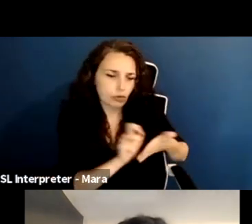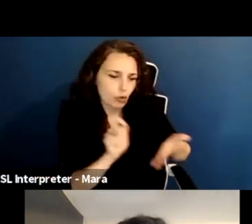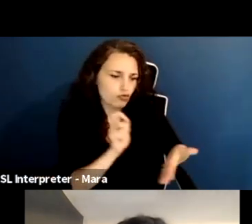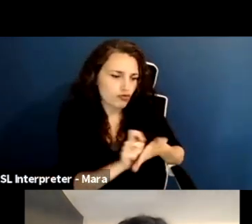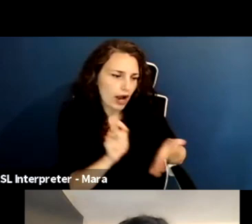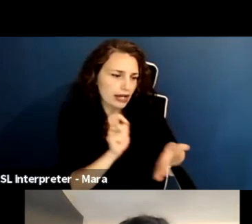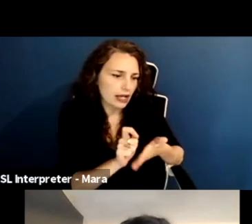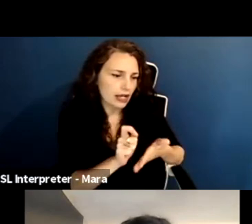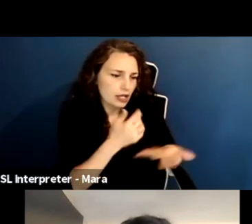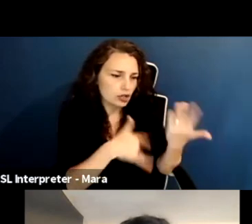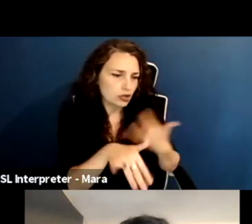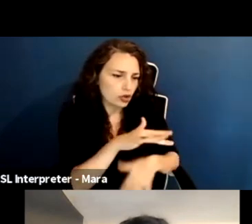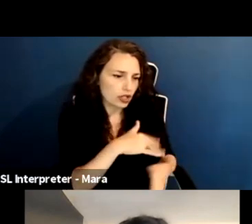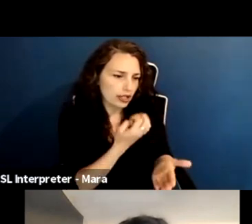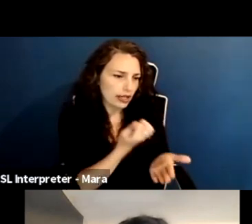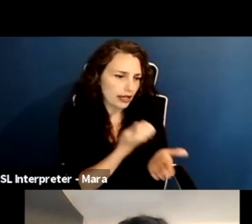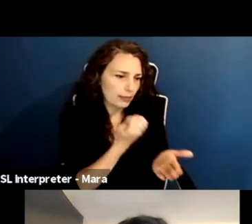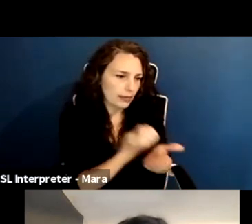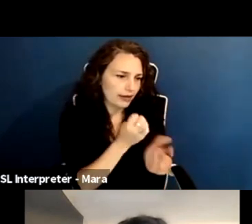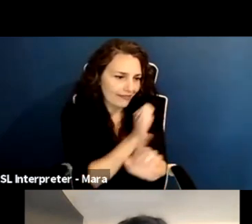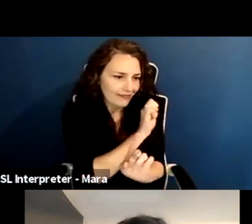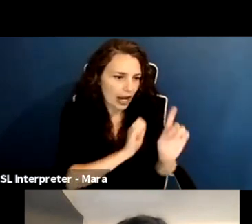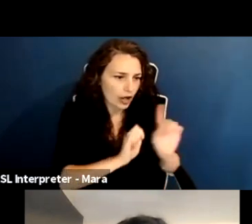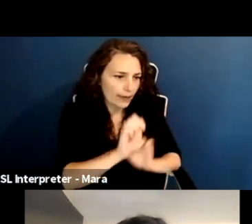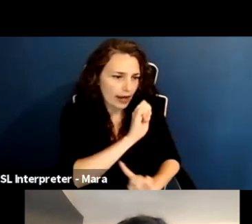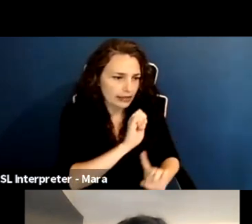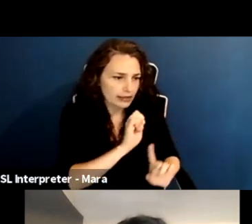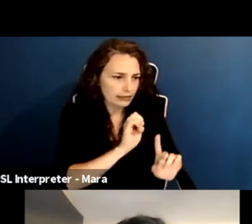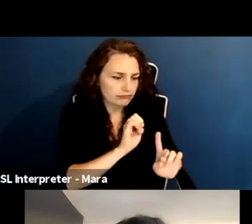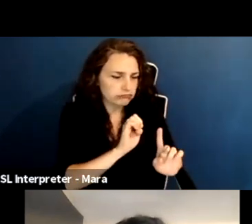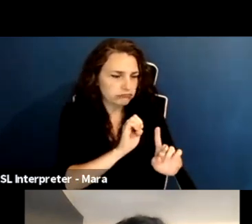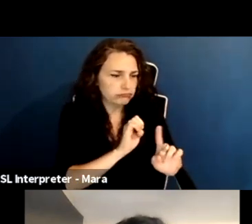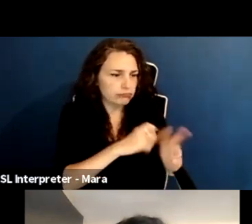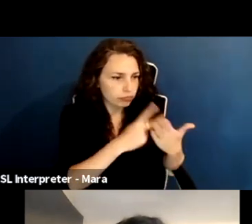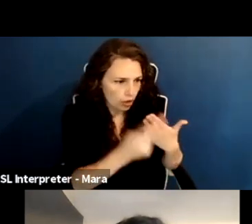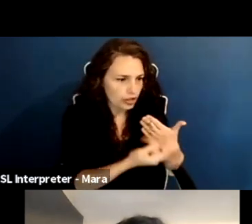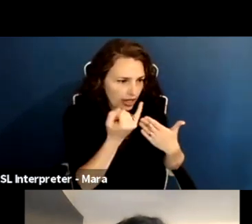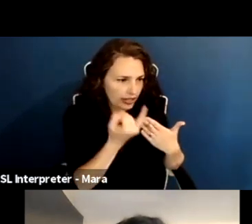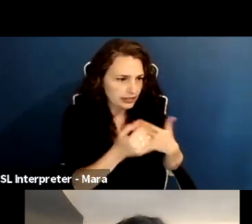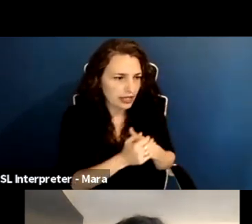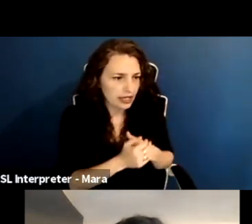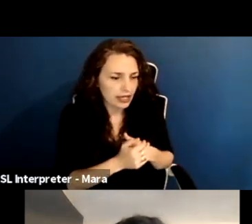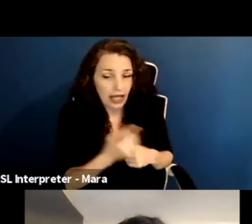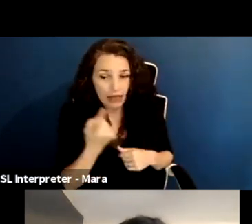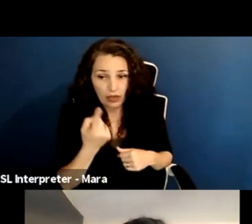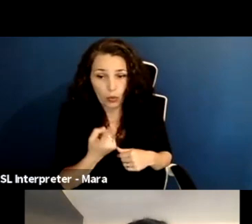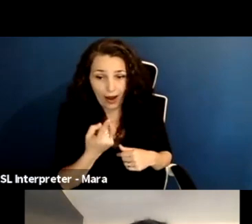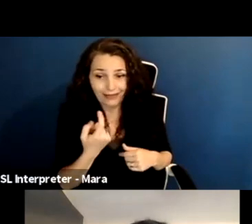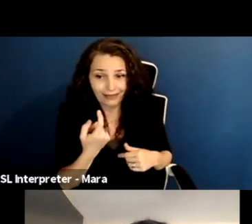economically, environmentally. And one of these projects was Remora. I pretty much joined when it was